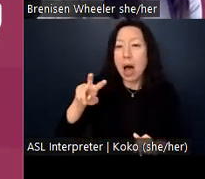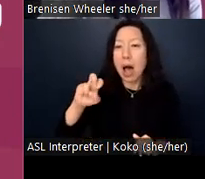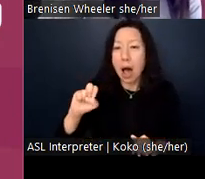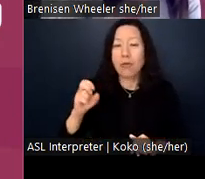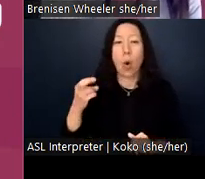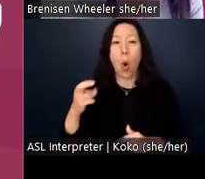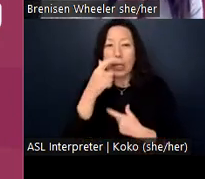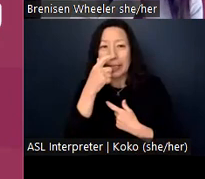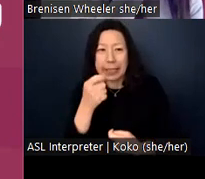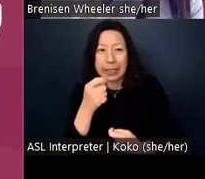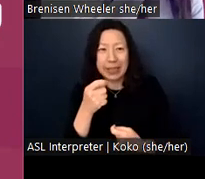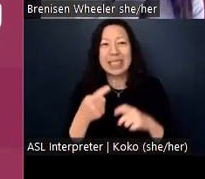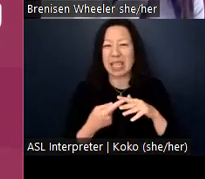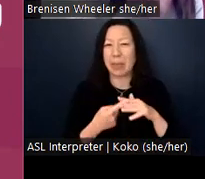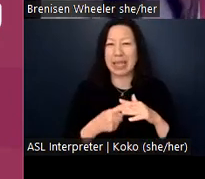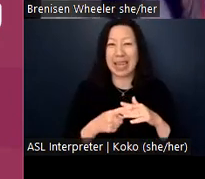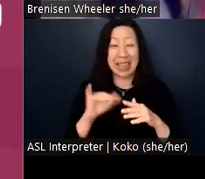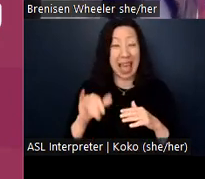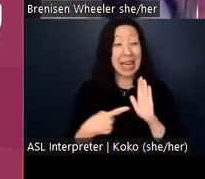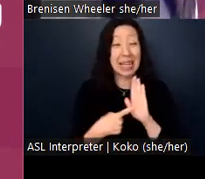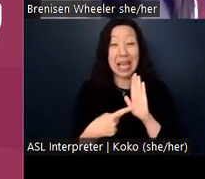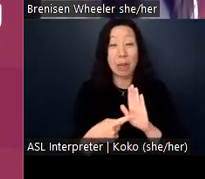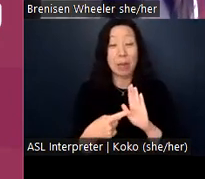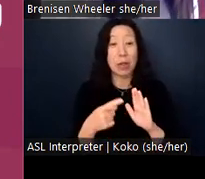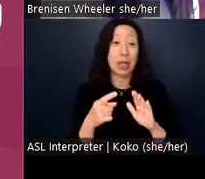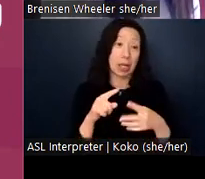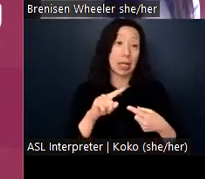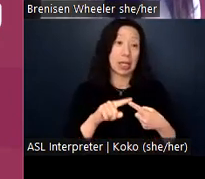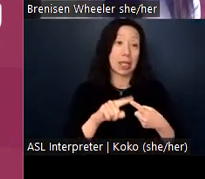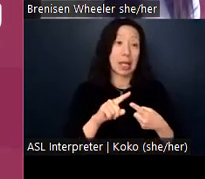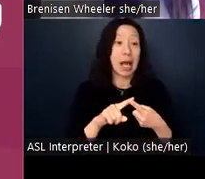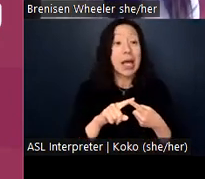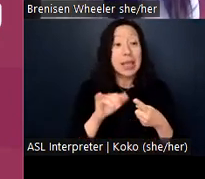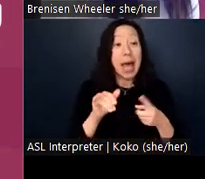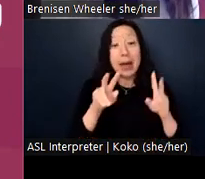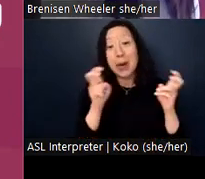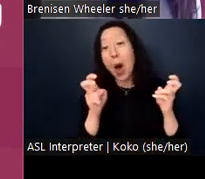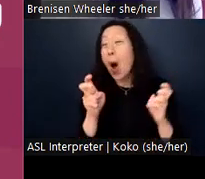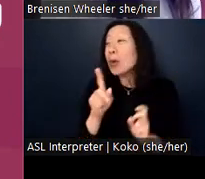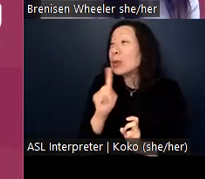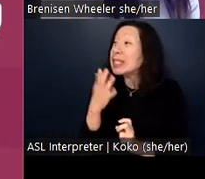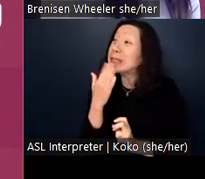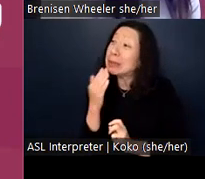12:24:13 on the screen. Oh, wow! that's really sweet like my partner wants to spend as much